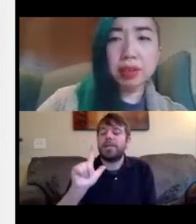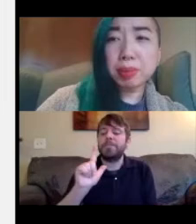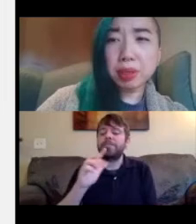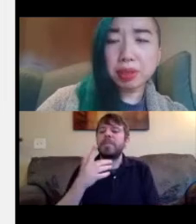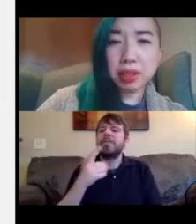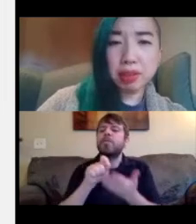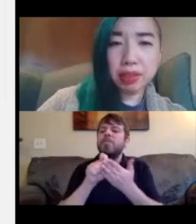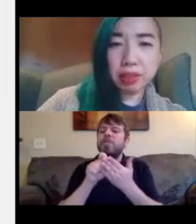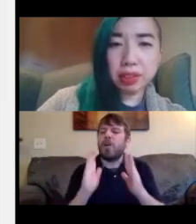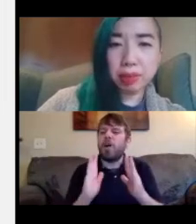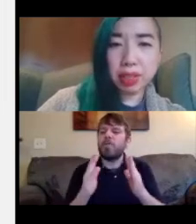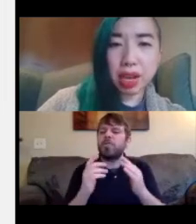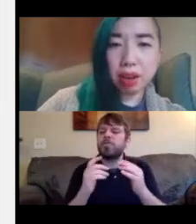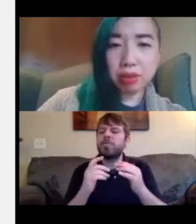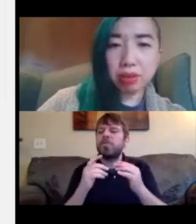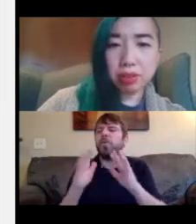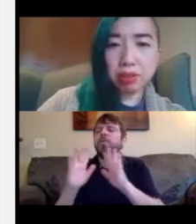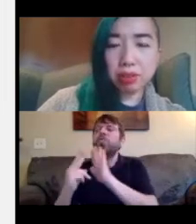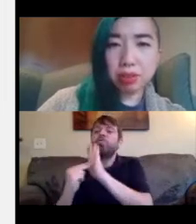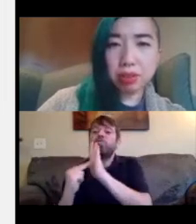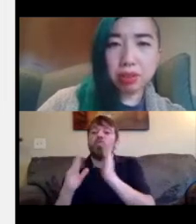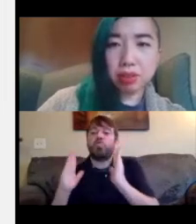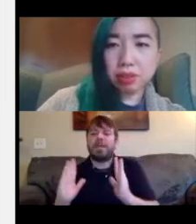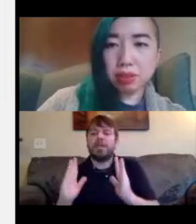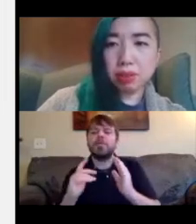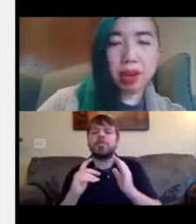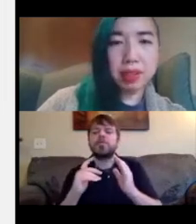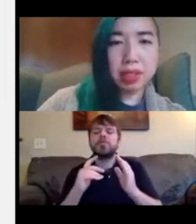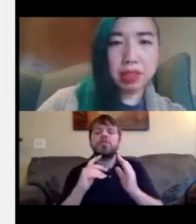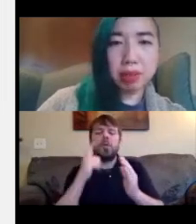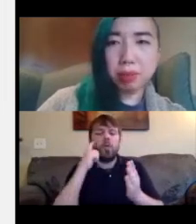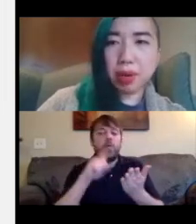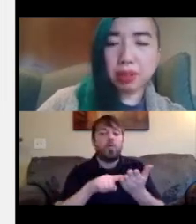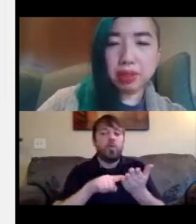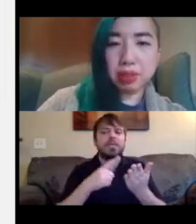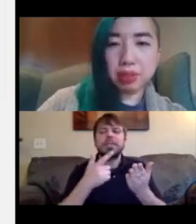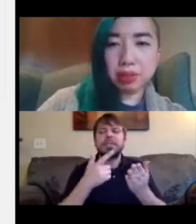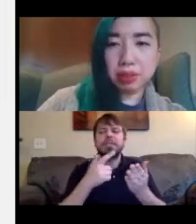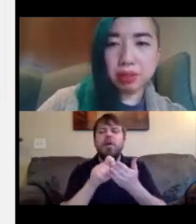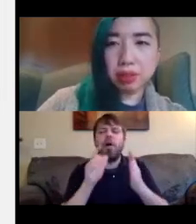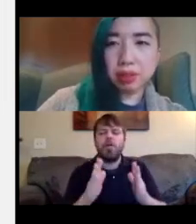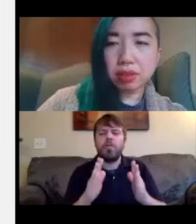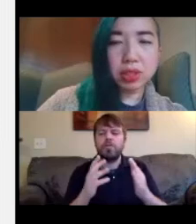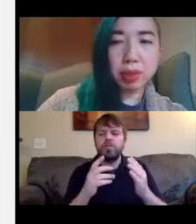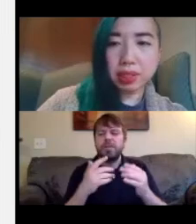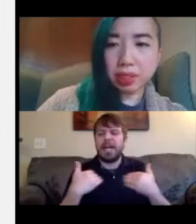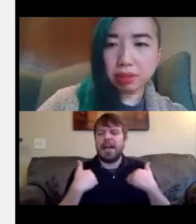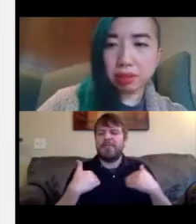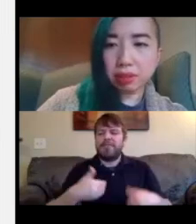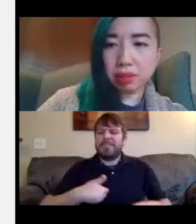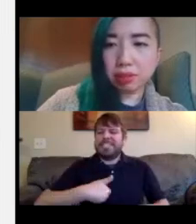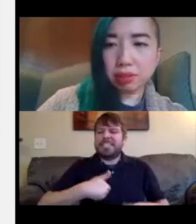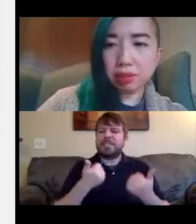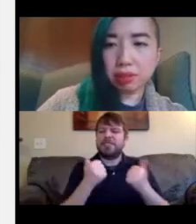speaker--trying to figure something out. Do we have a sense of what she's puzzling through? "How